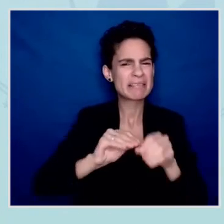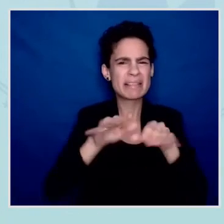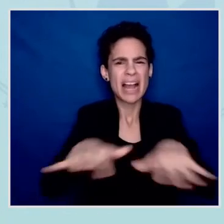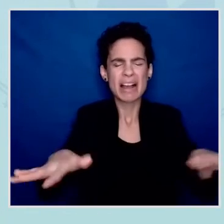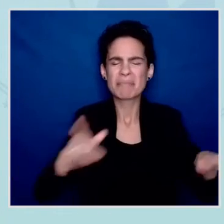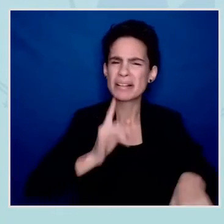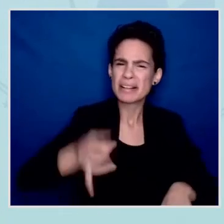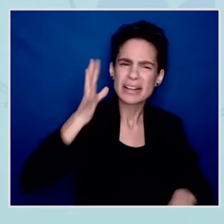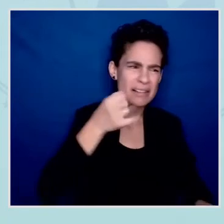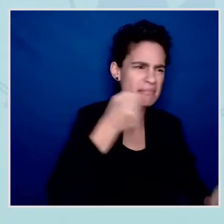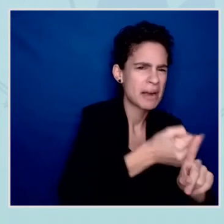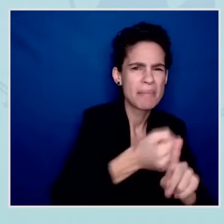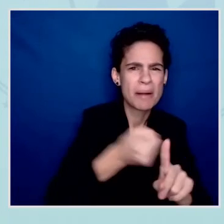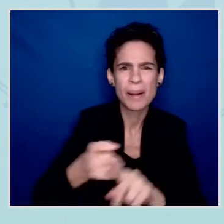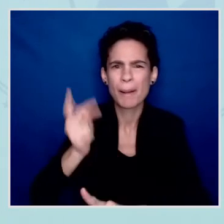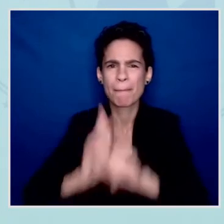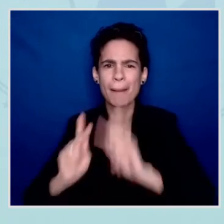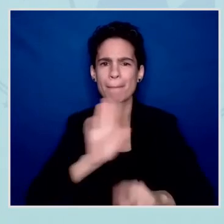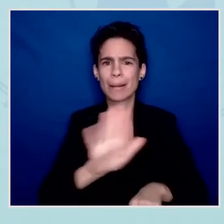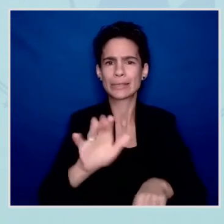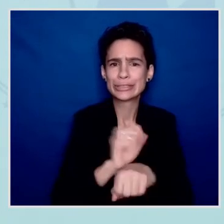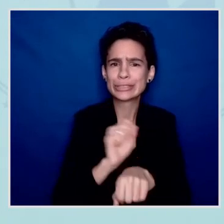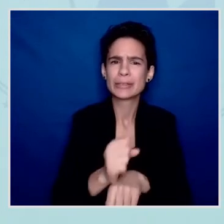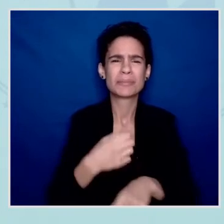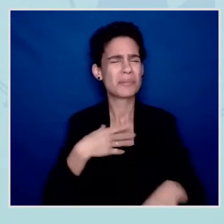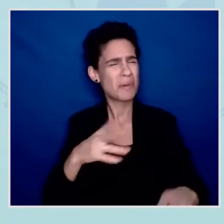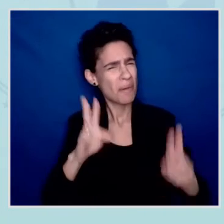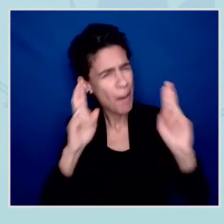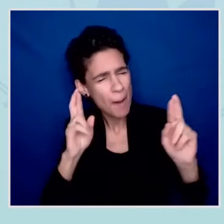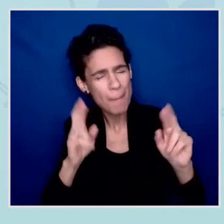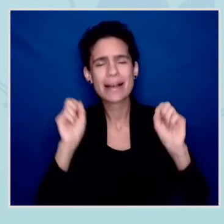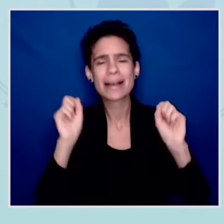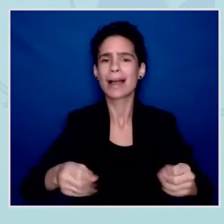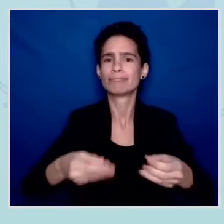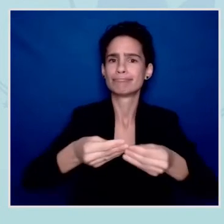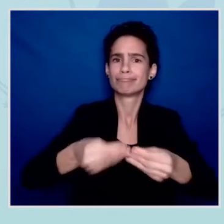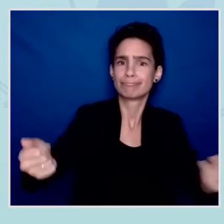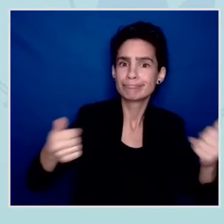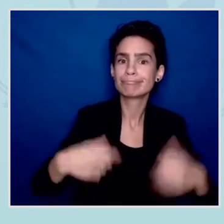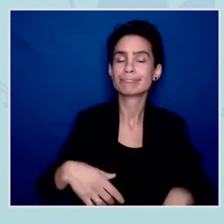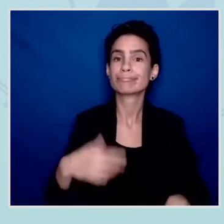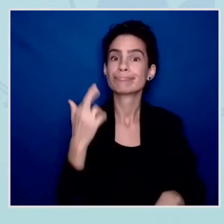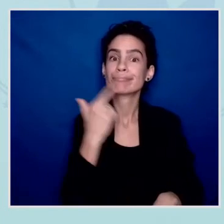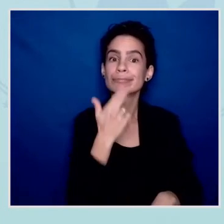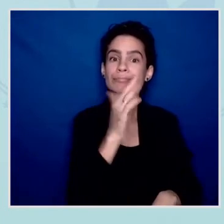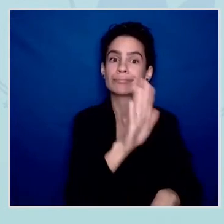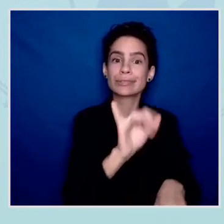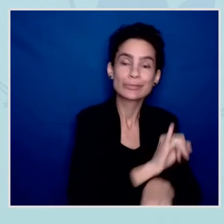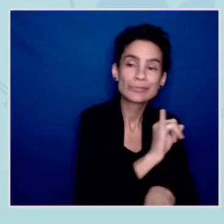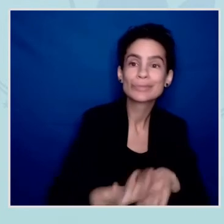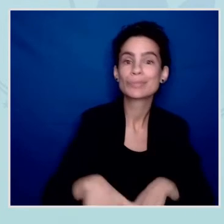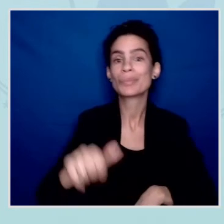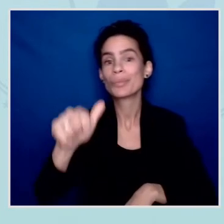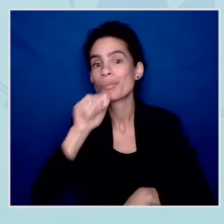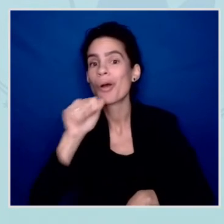GAP. AND IN MANY WAYS, THE JOBS REPORT IS A PANDEMIC REPORT.